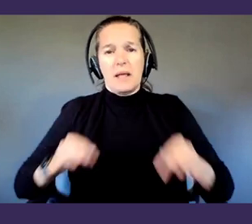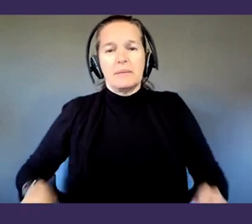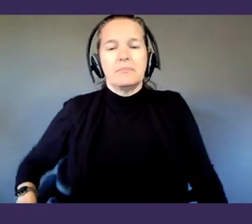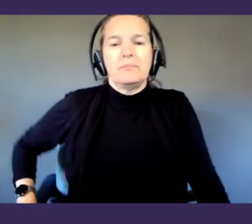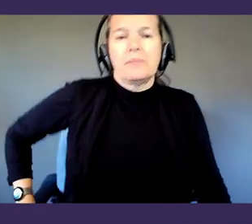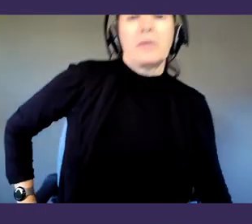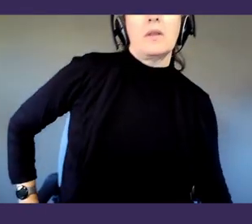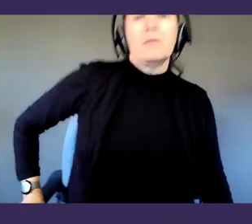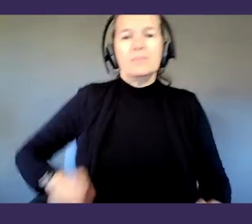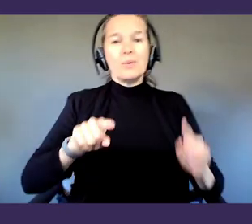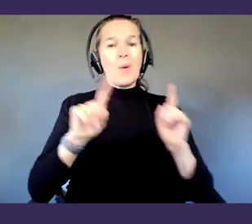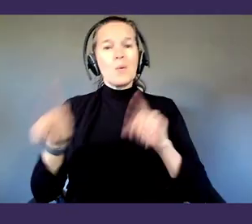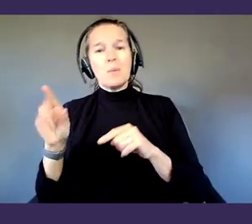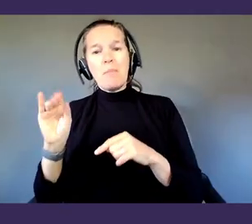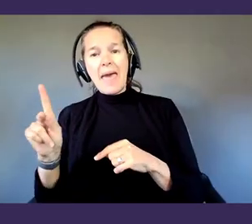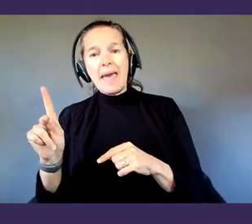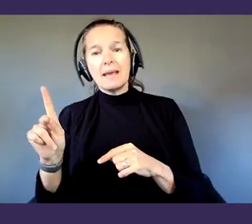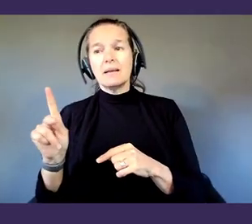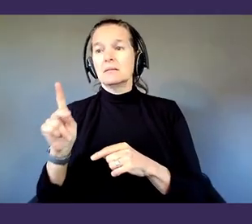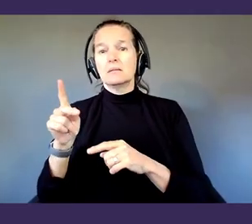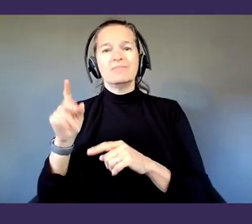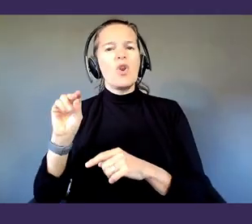go to a notary, get it notarized in order to use it,